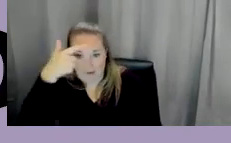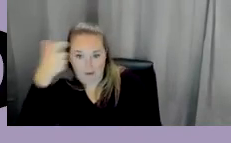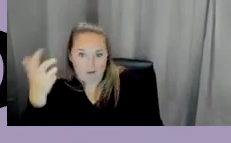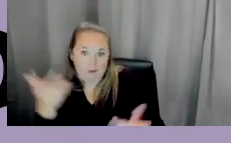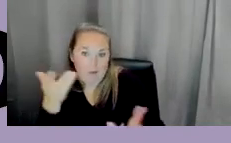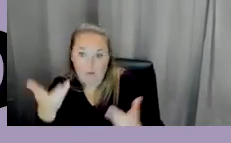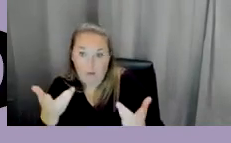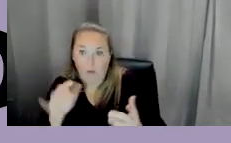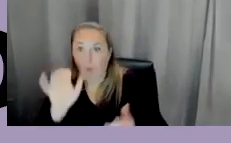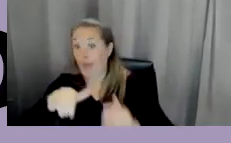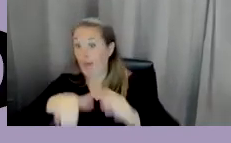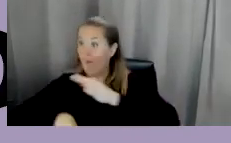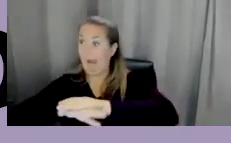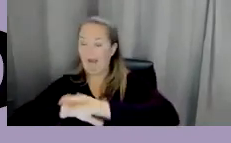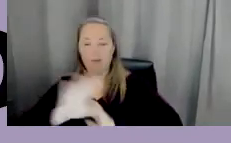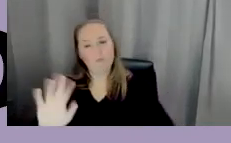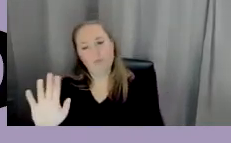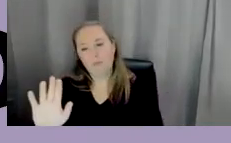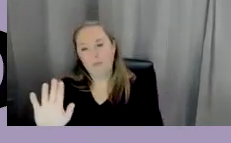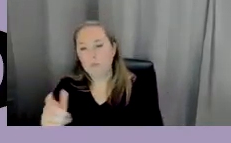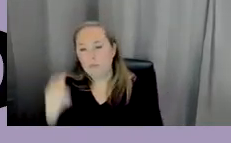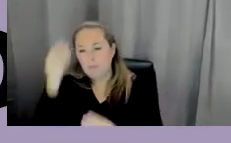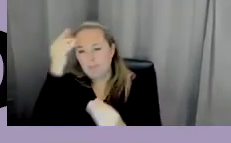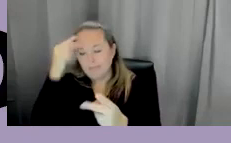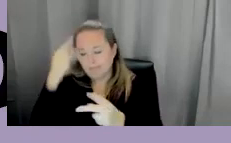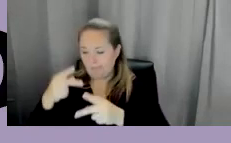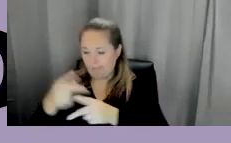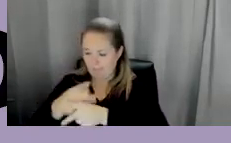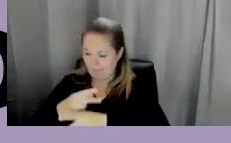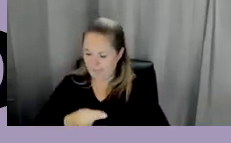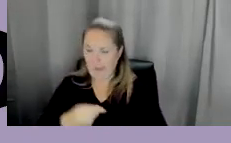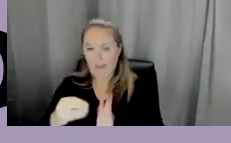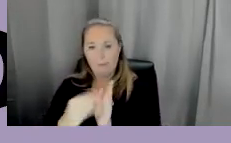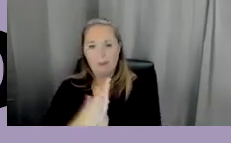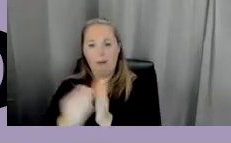BUDGET THAT